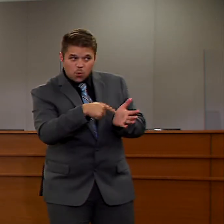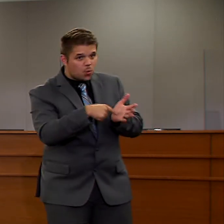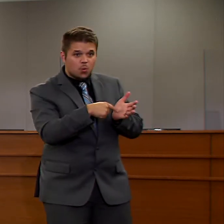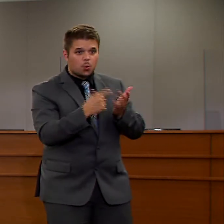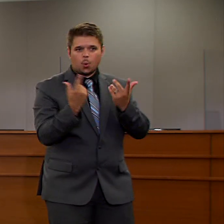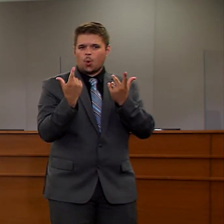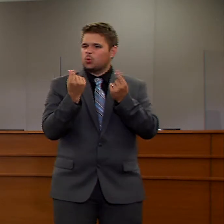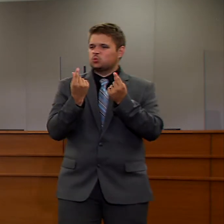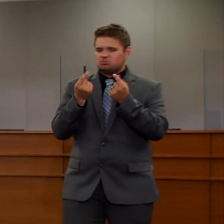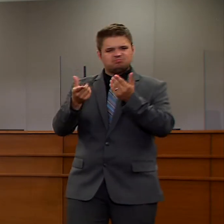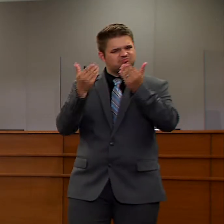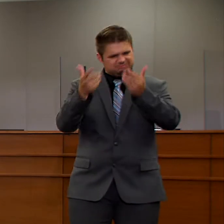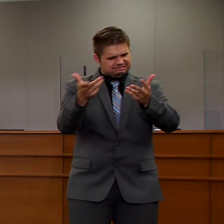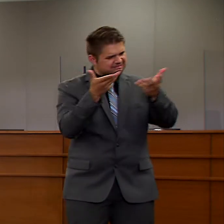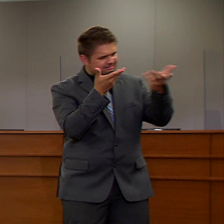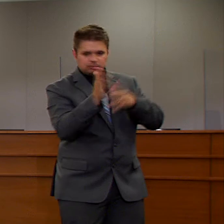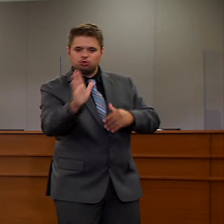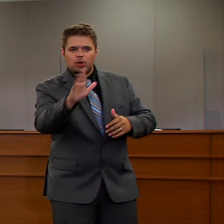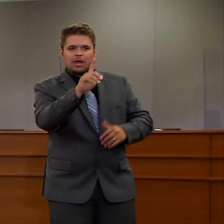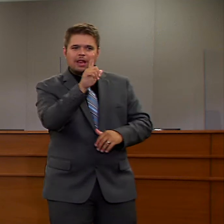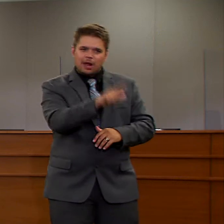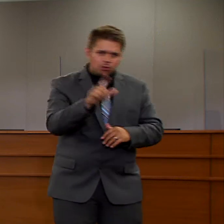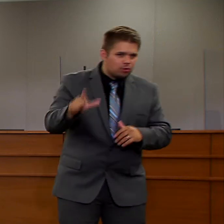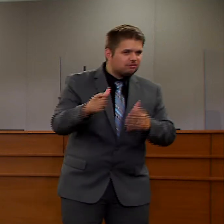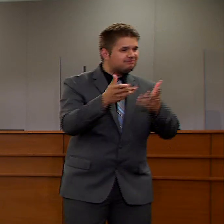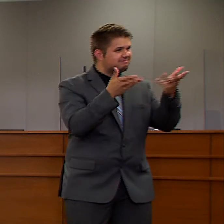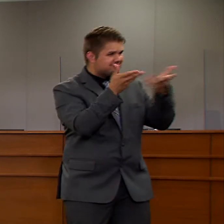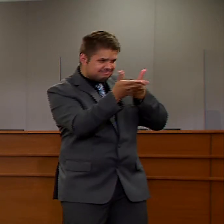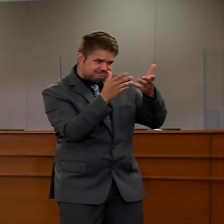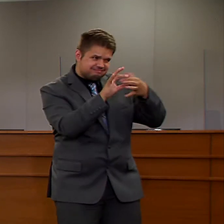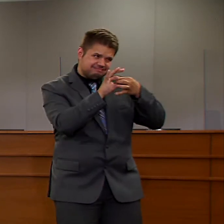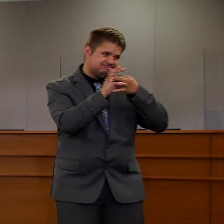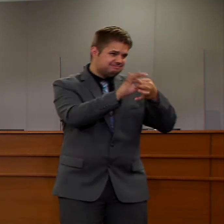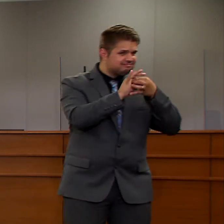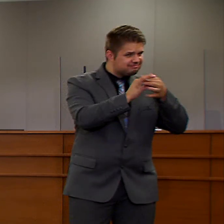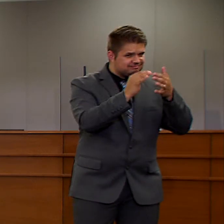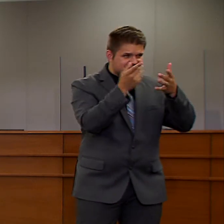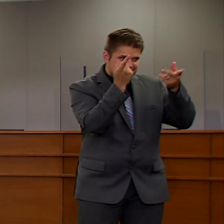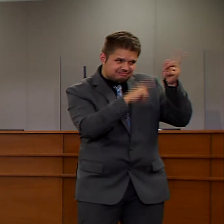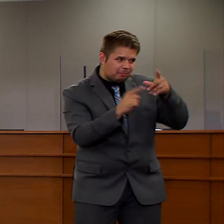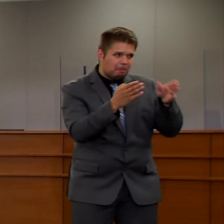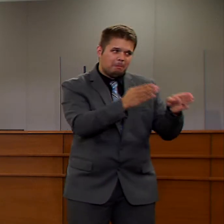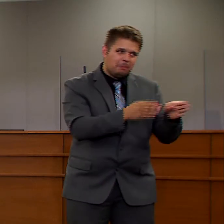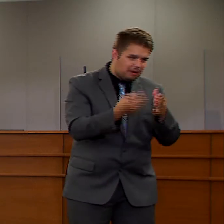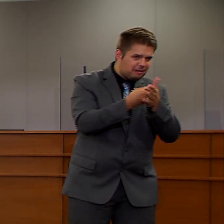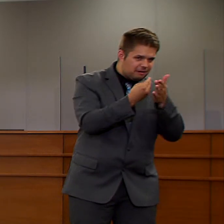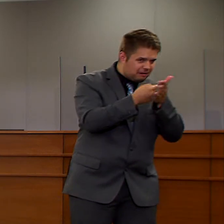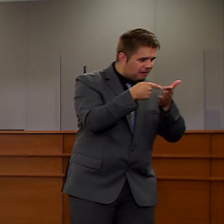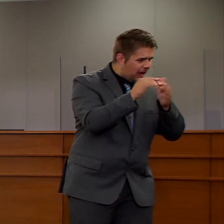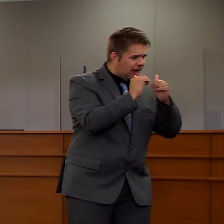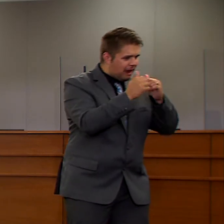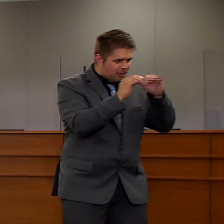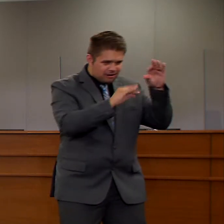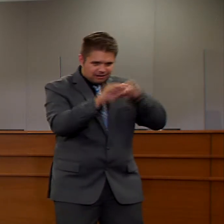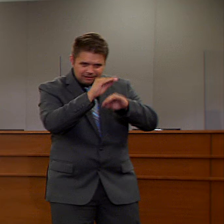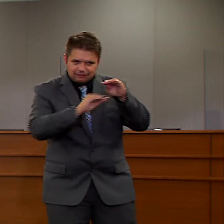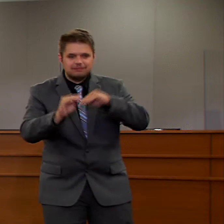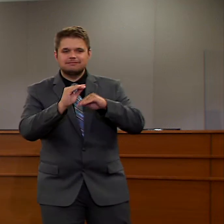from the pandemic please communicate with your landlord to work together on the timing and to develop a repayment plan.